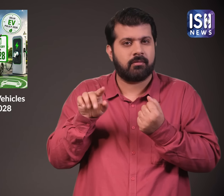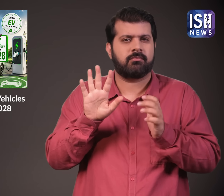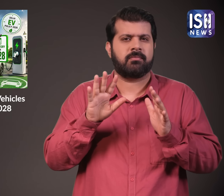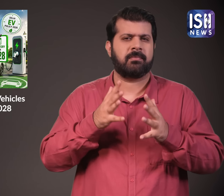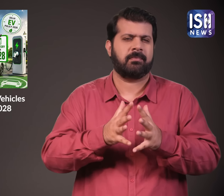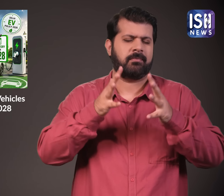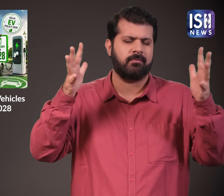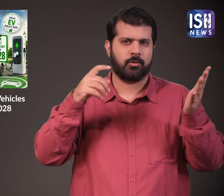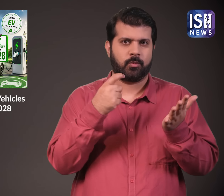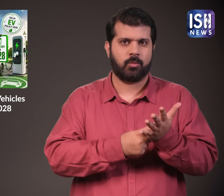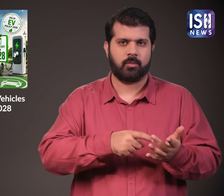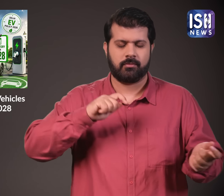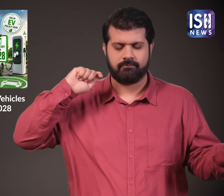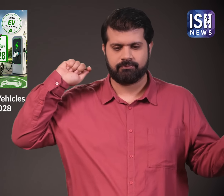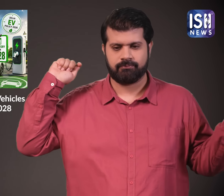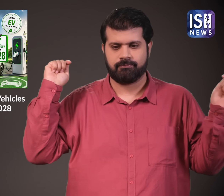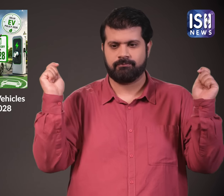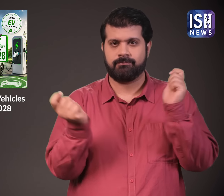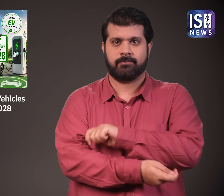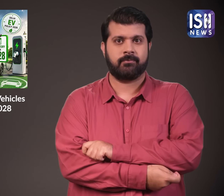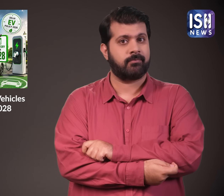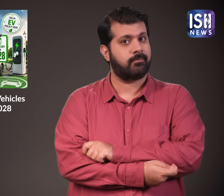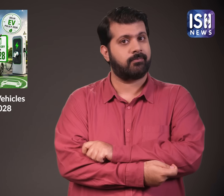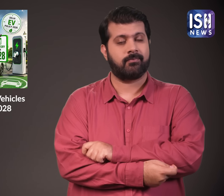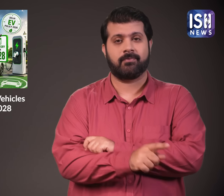the rules are about to change significantly.